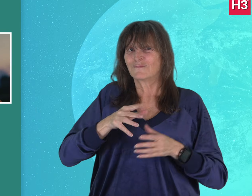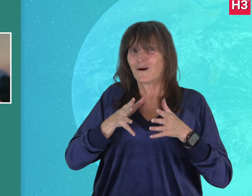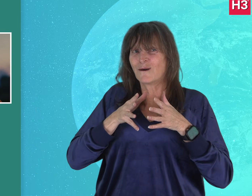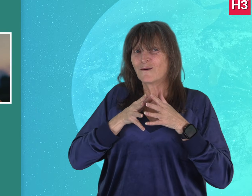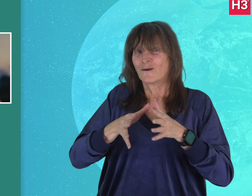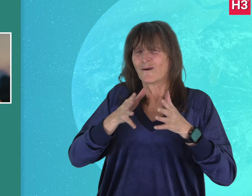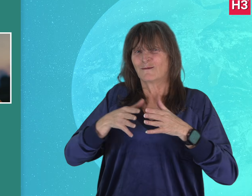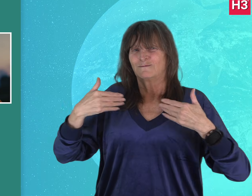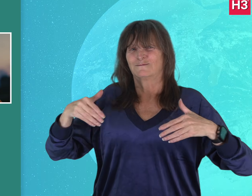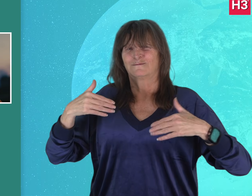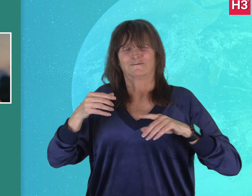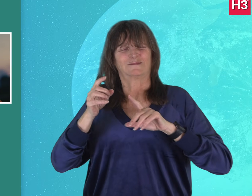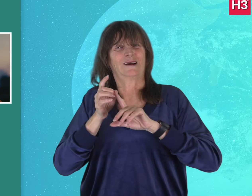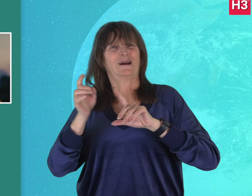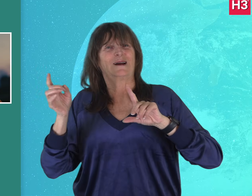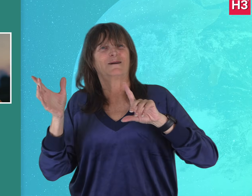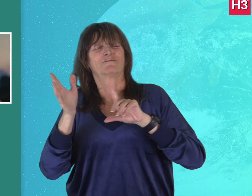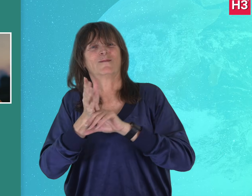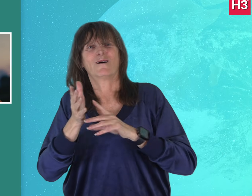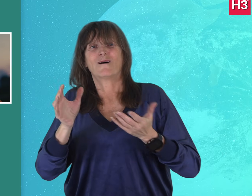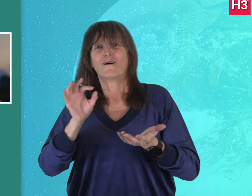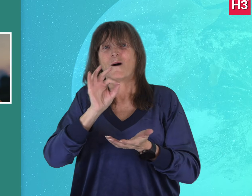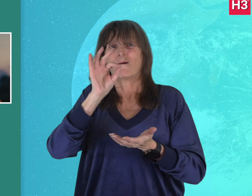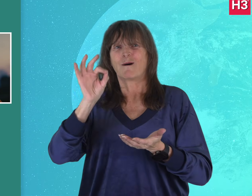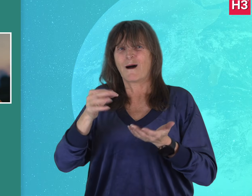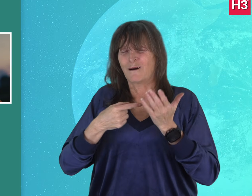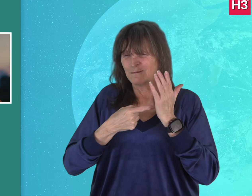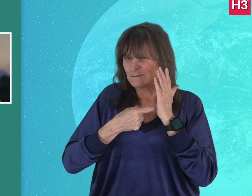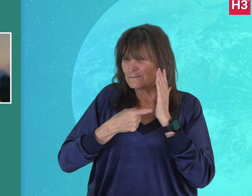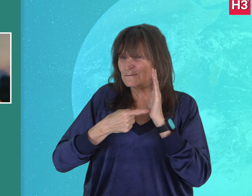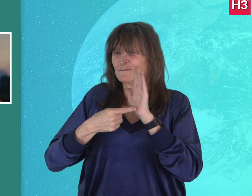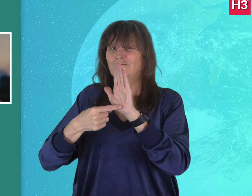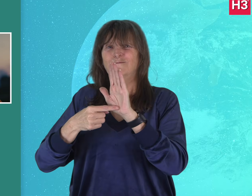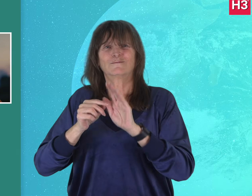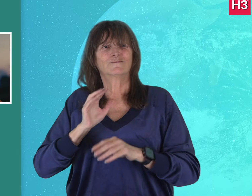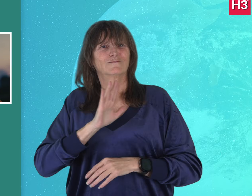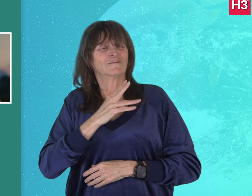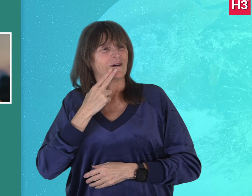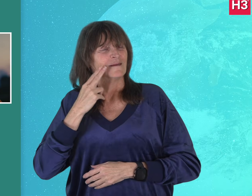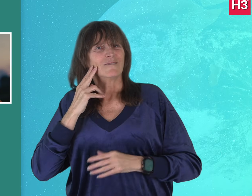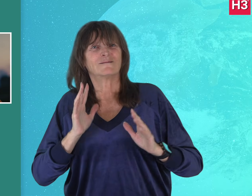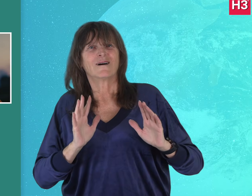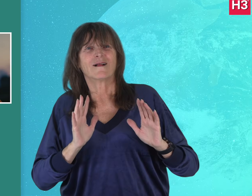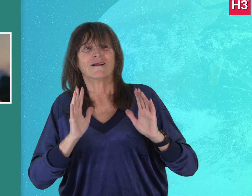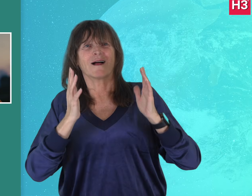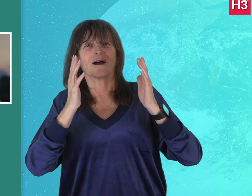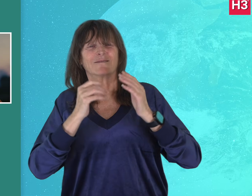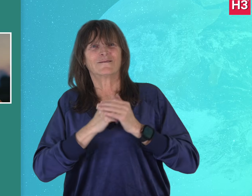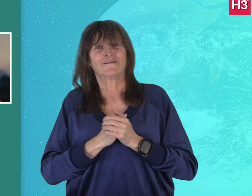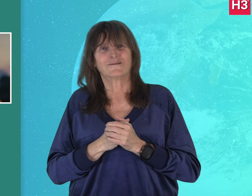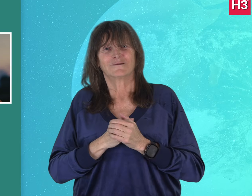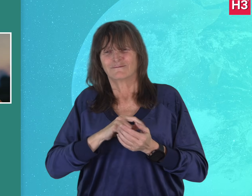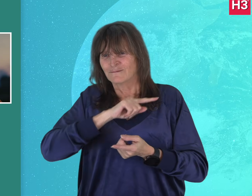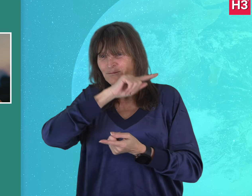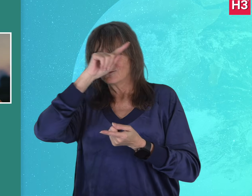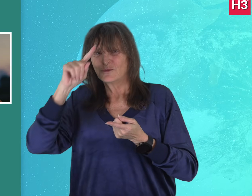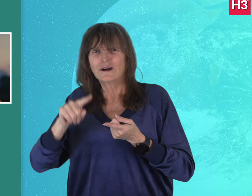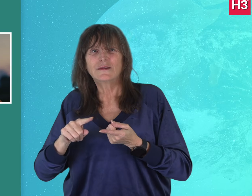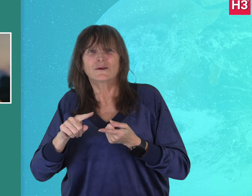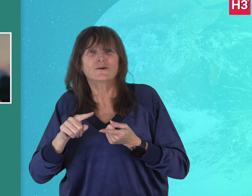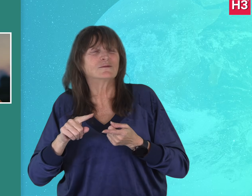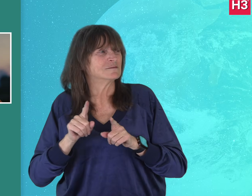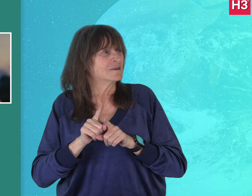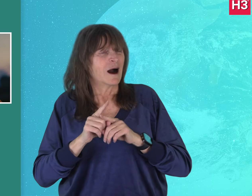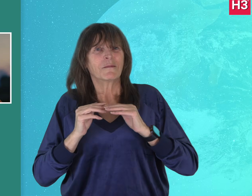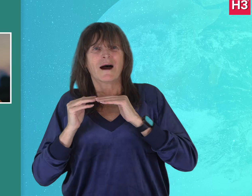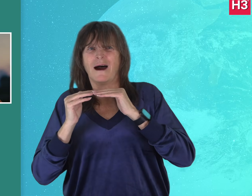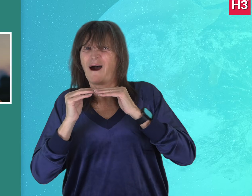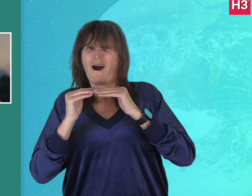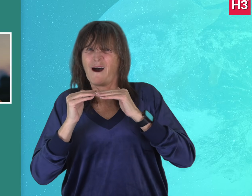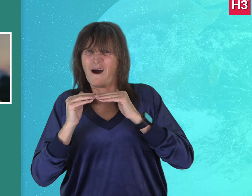These stories are important because they show real Deaf lives,